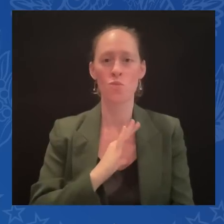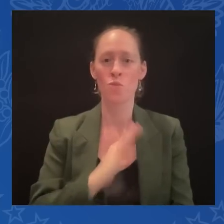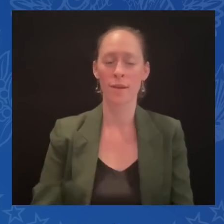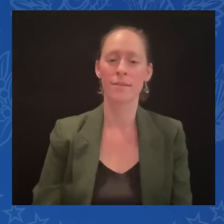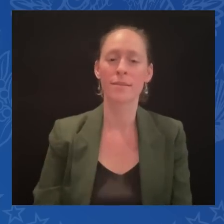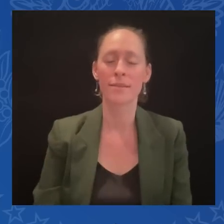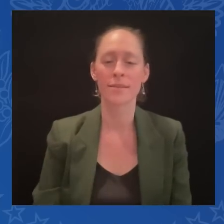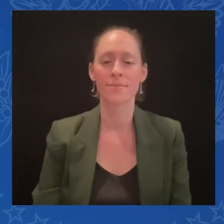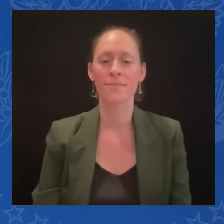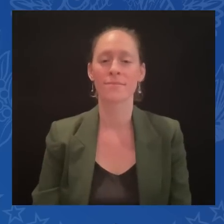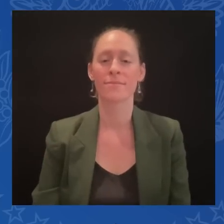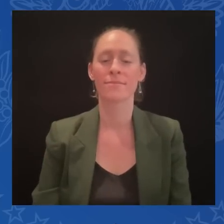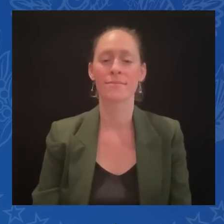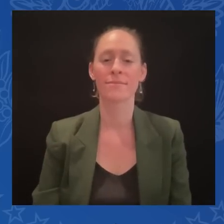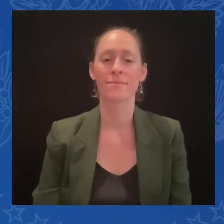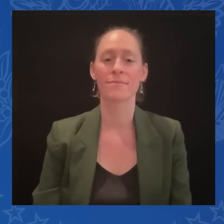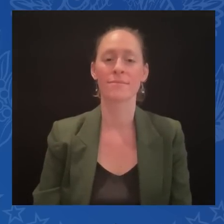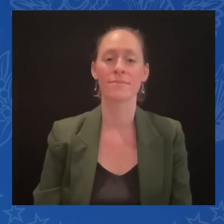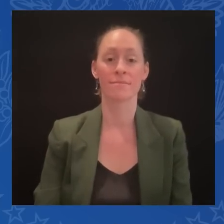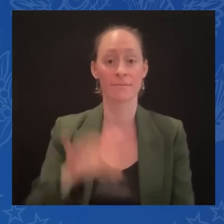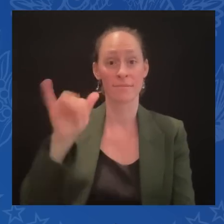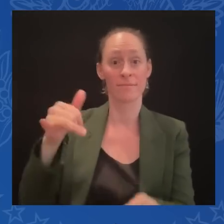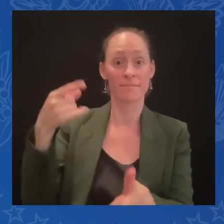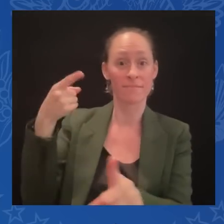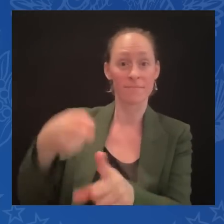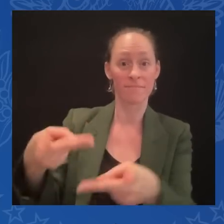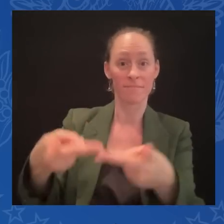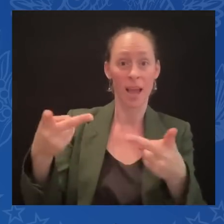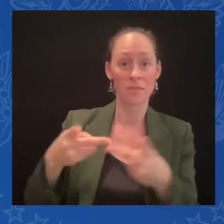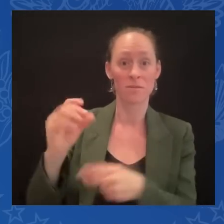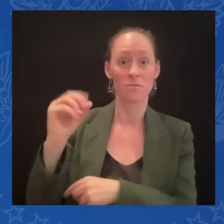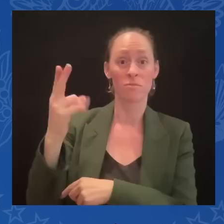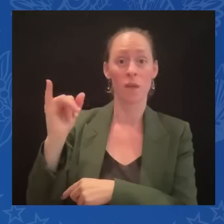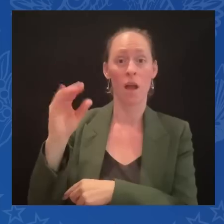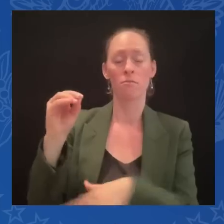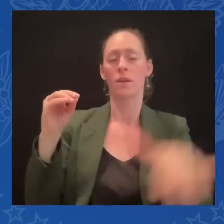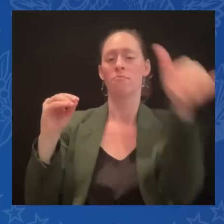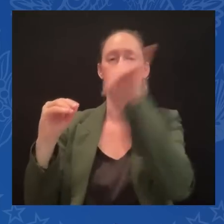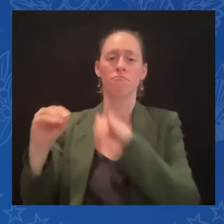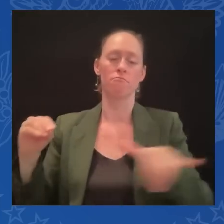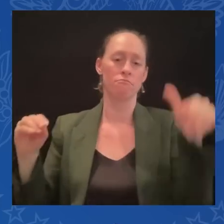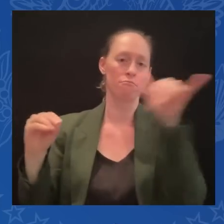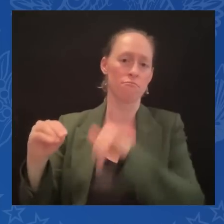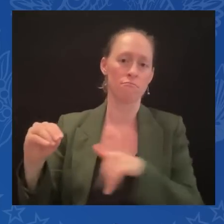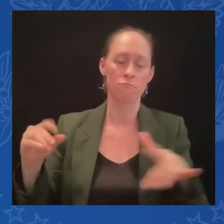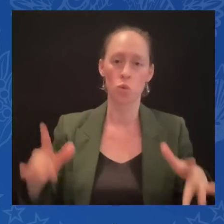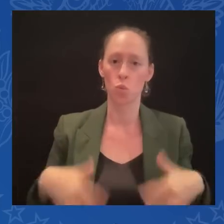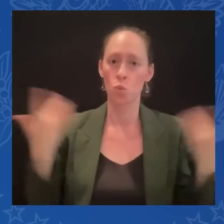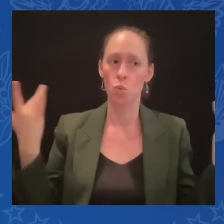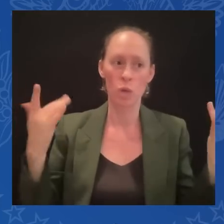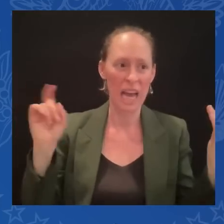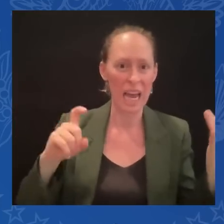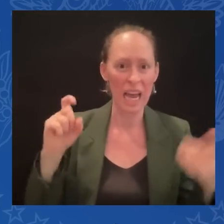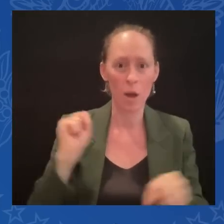because they're generating -- they bring along -- you need storage, you need drugstores, you need a lot of things to maintain those jobs.